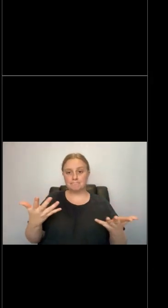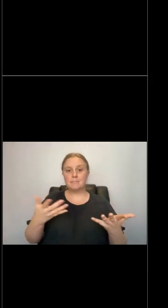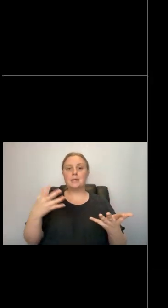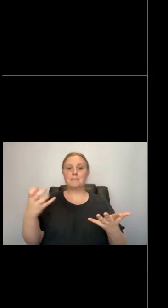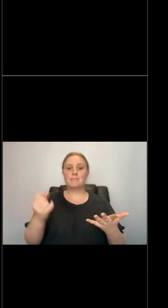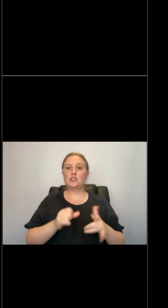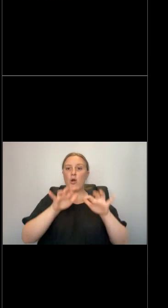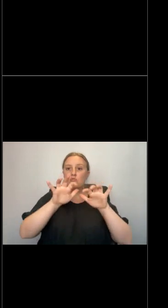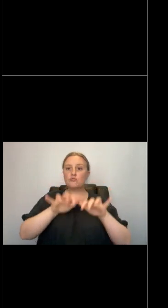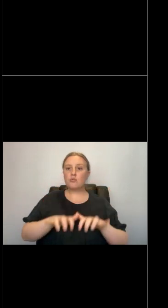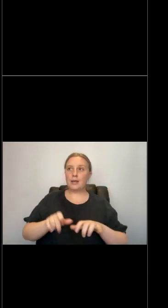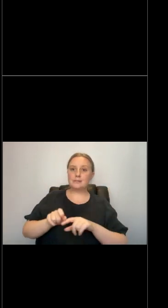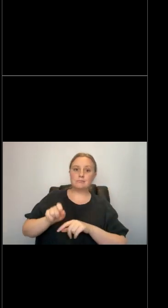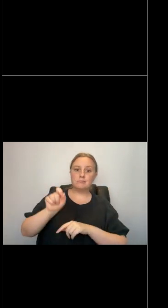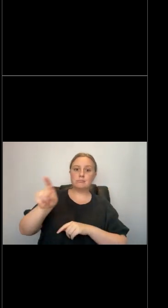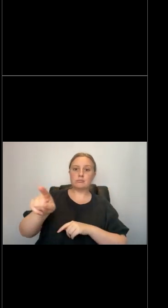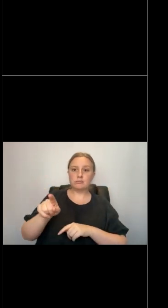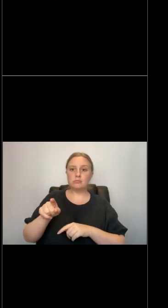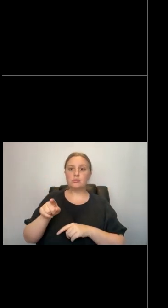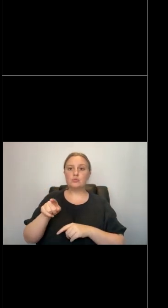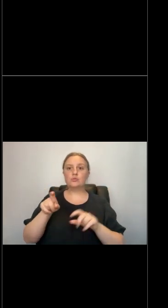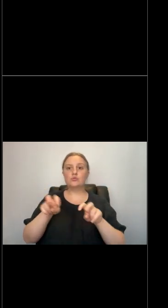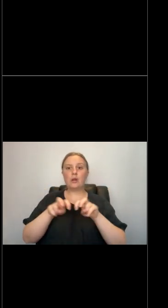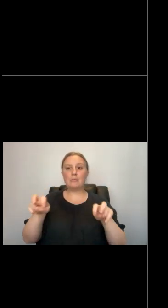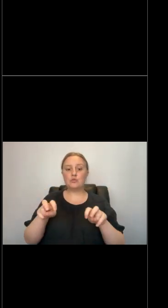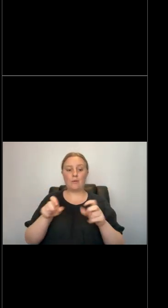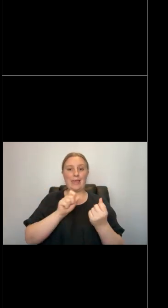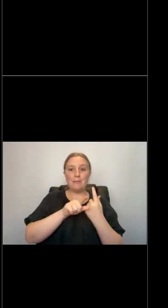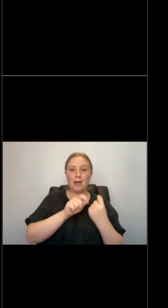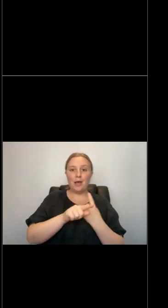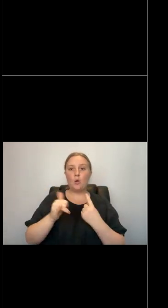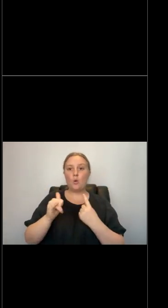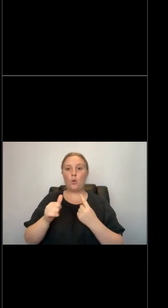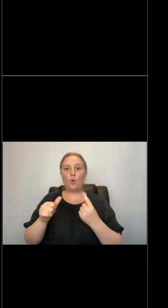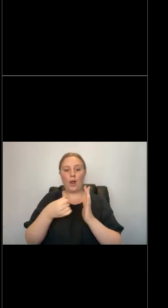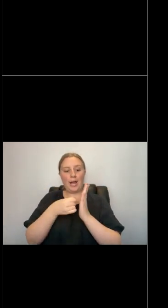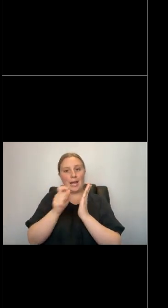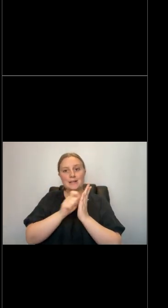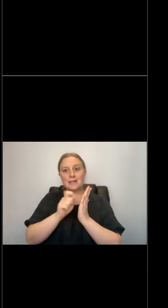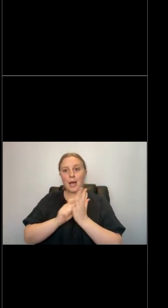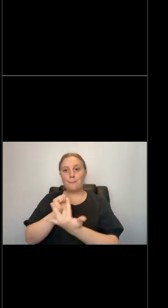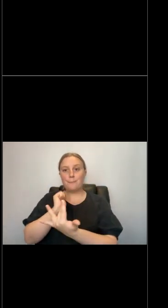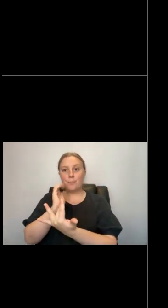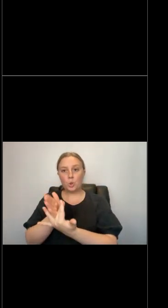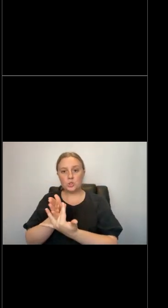at either that postal address or the email address. Oh, actually no. It was corrected.